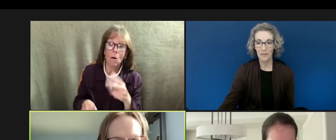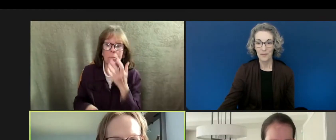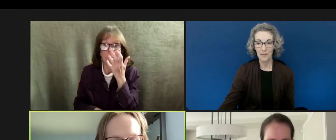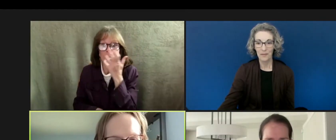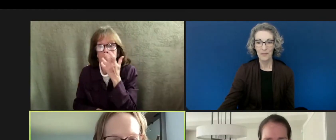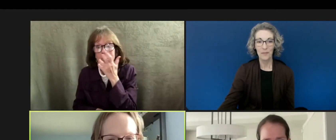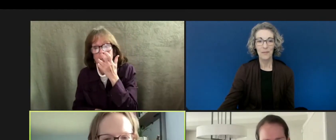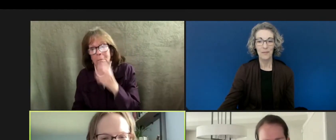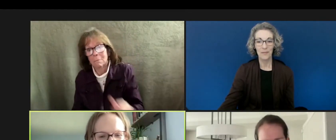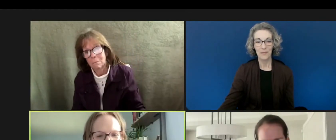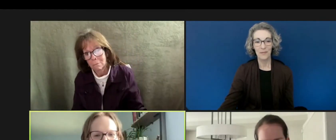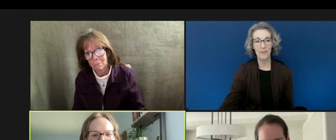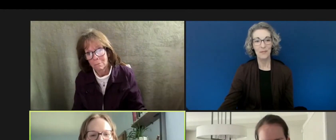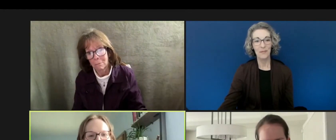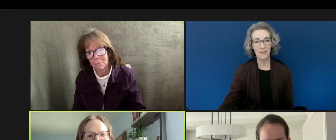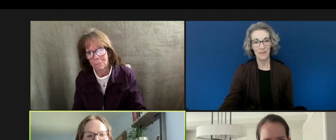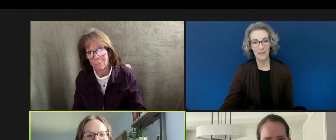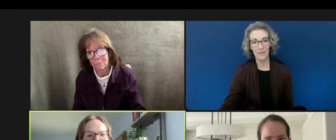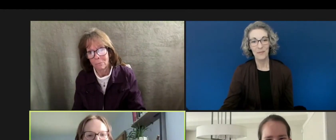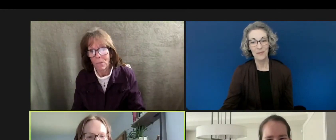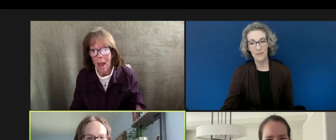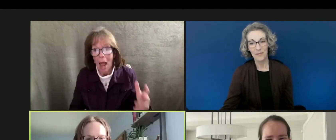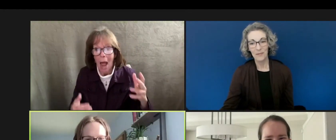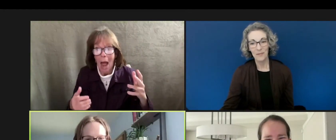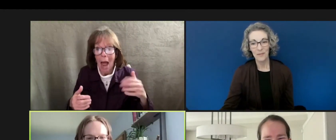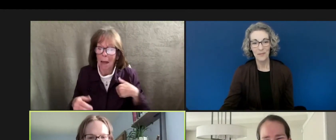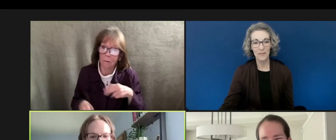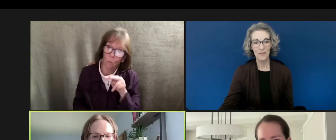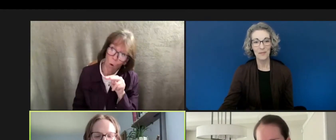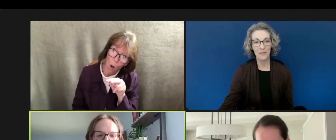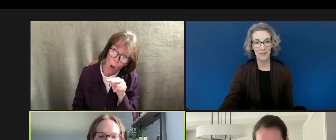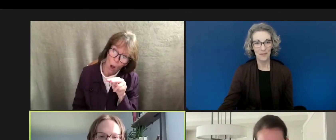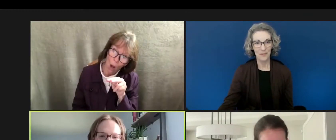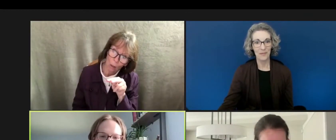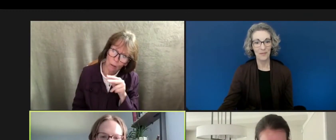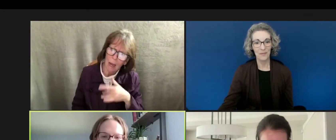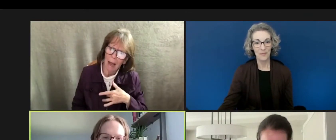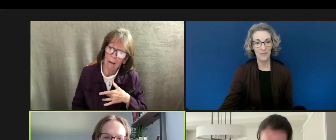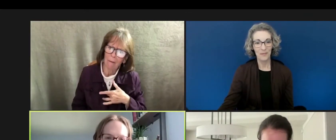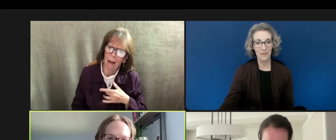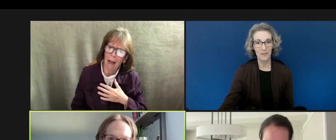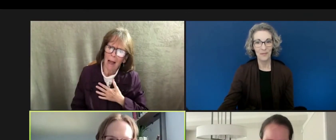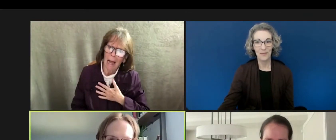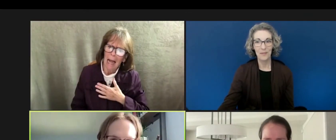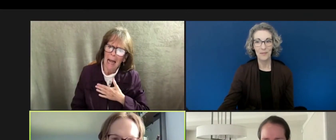sitting there watching that scene and feeling like, [SOUND]. Cringe.